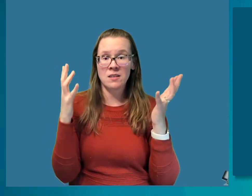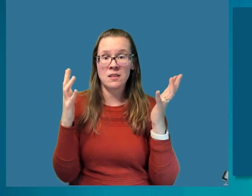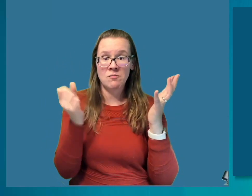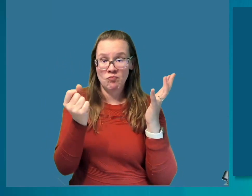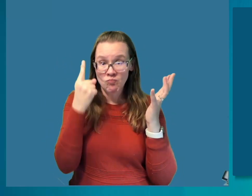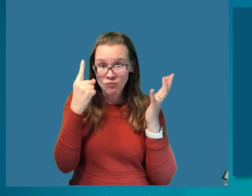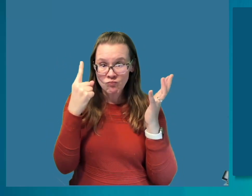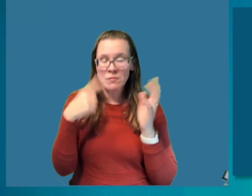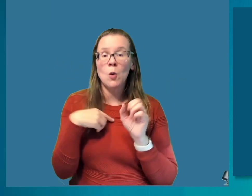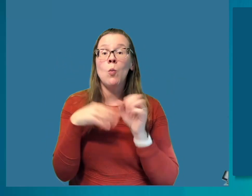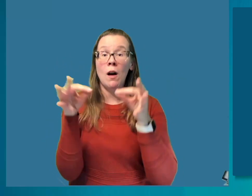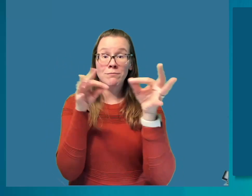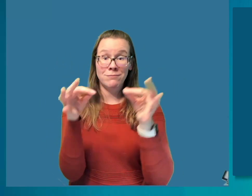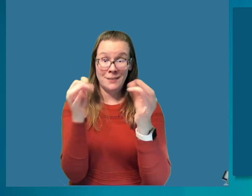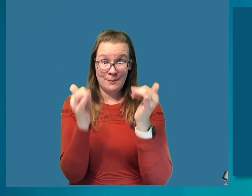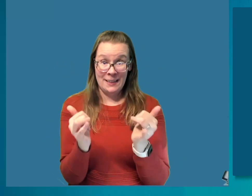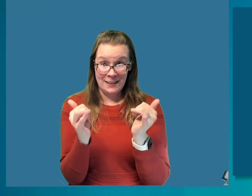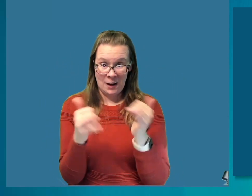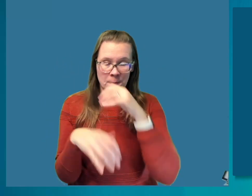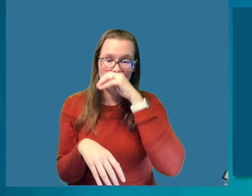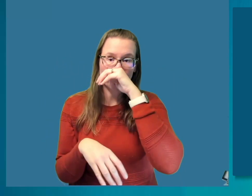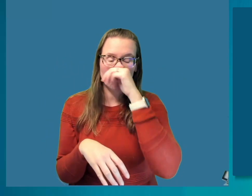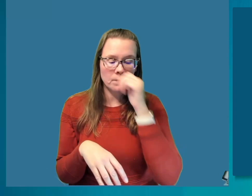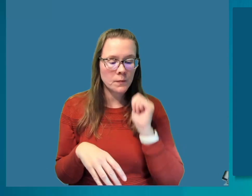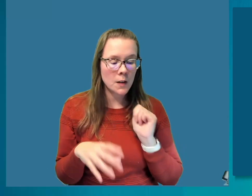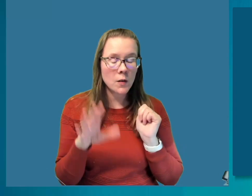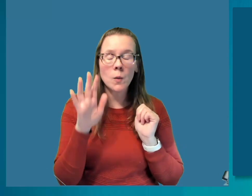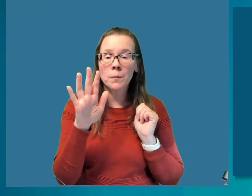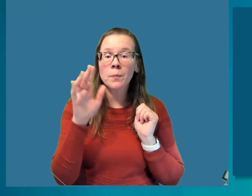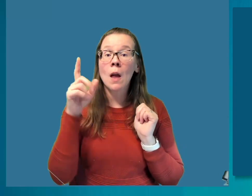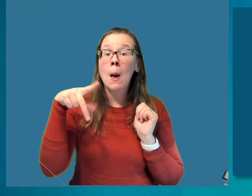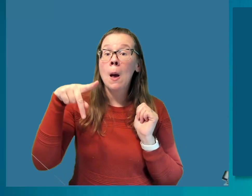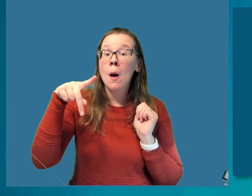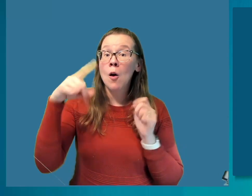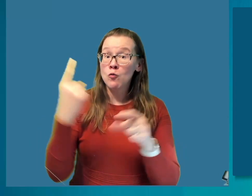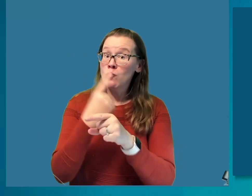so they don't have specific Instructions for those. So based on my research and understanding,